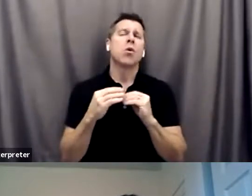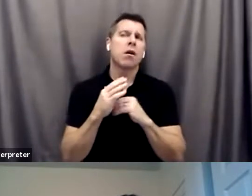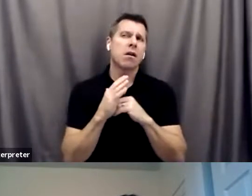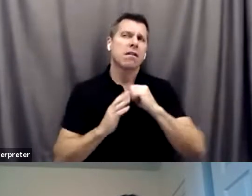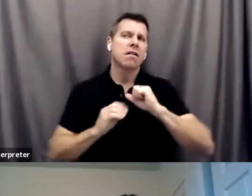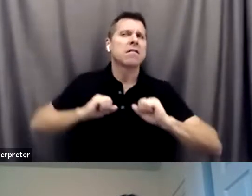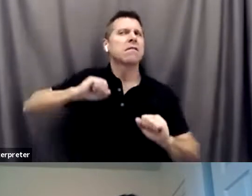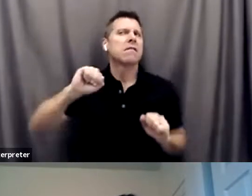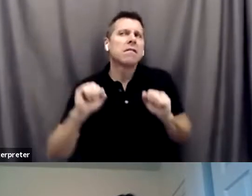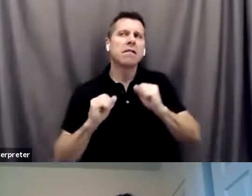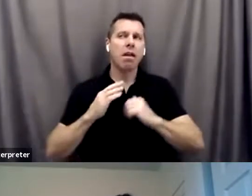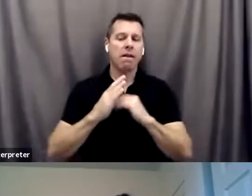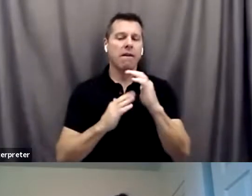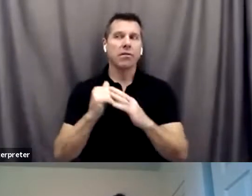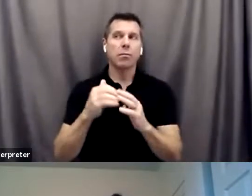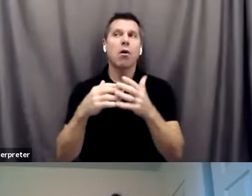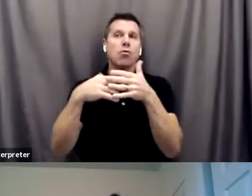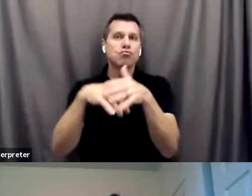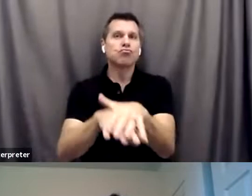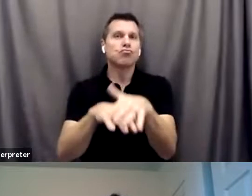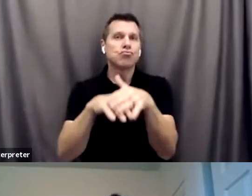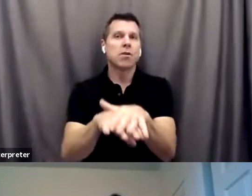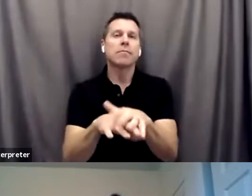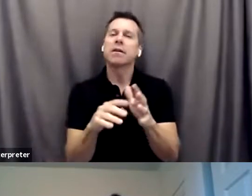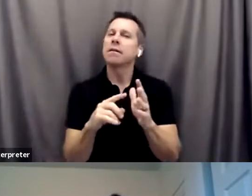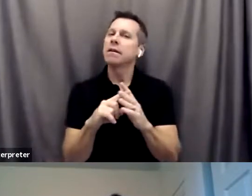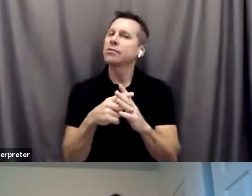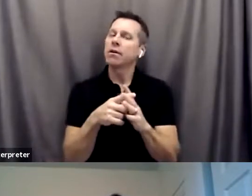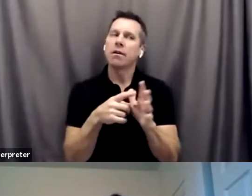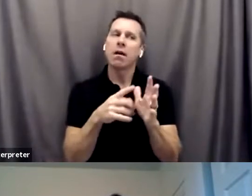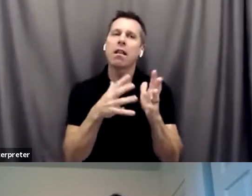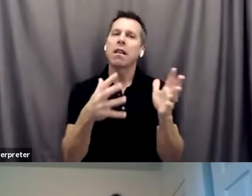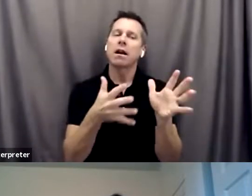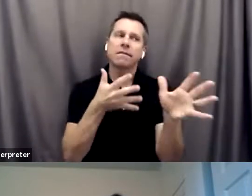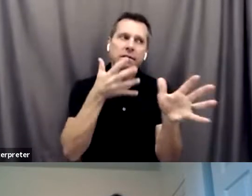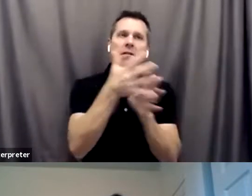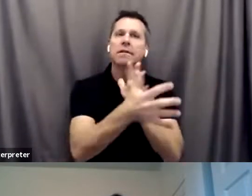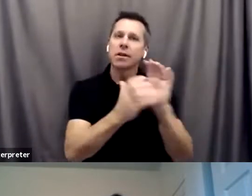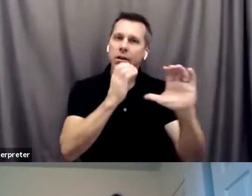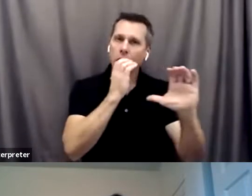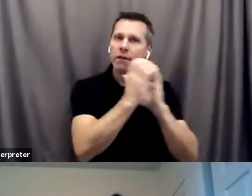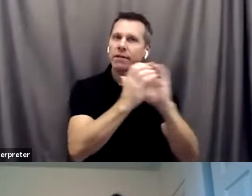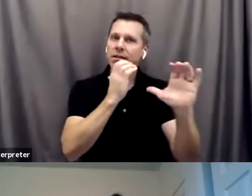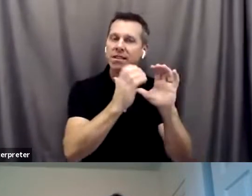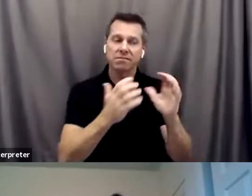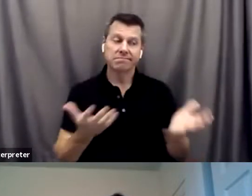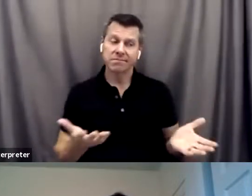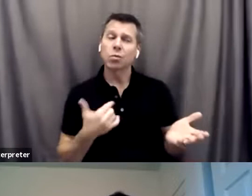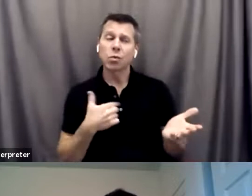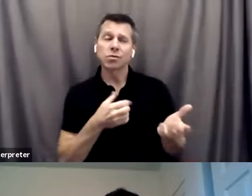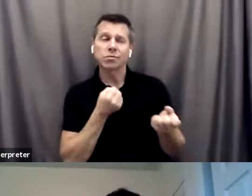did take a lot of conversations with them to say everything's gonna be fine. And our campus is here for you. I'm about our first